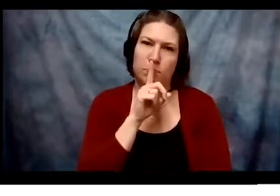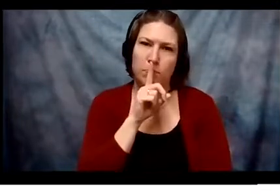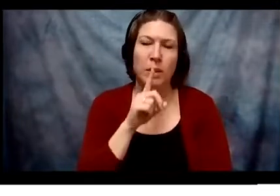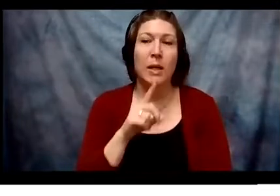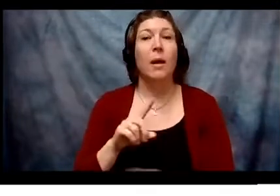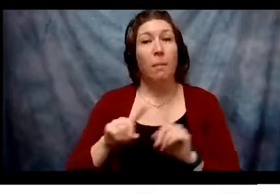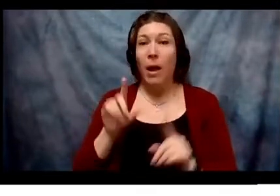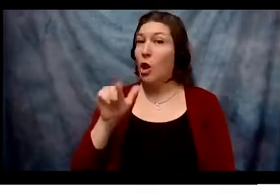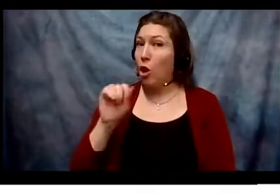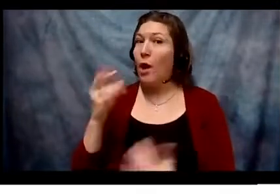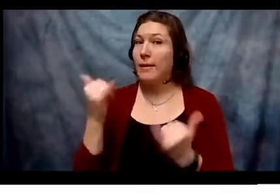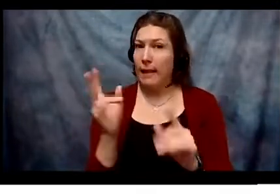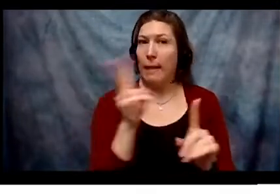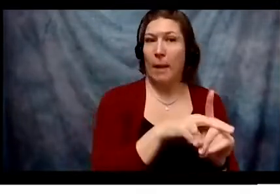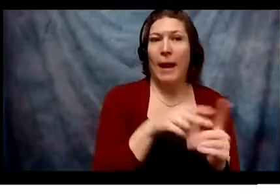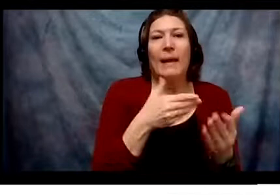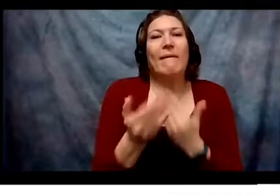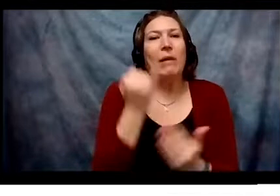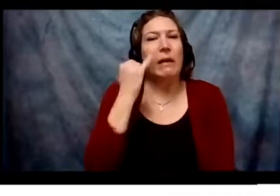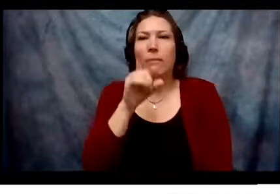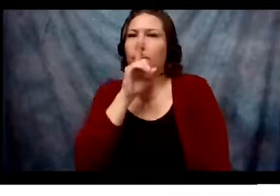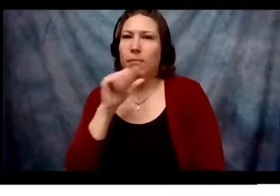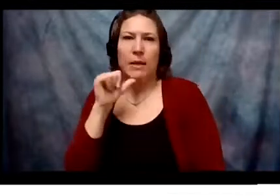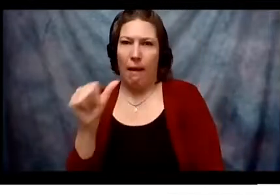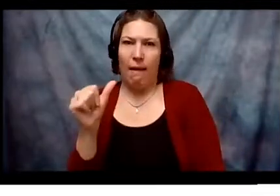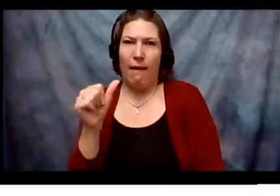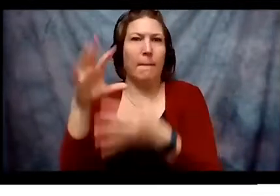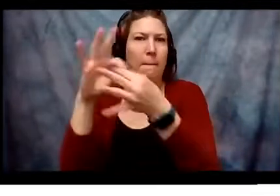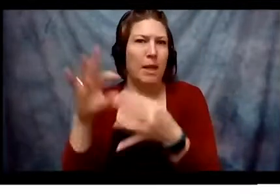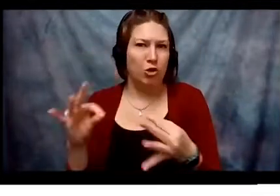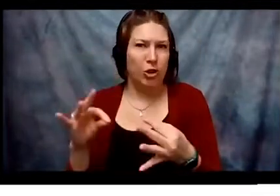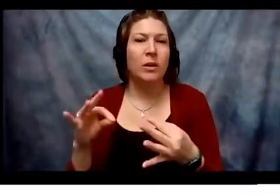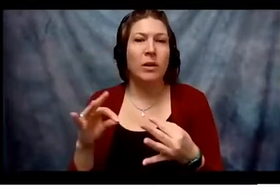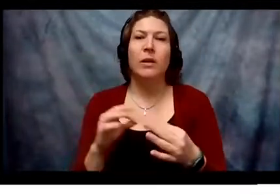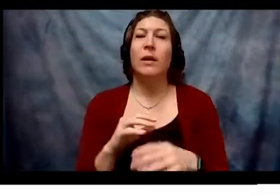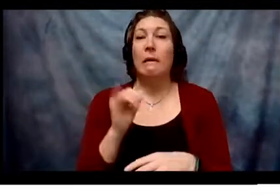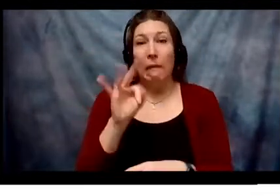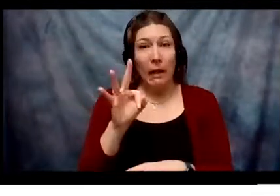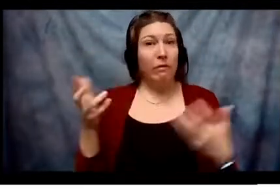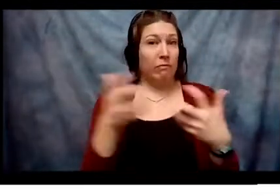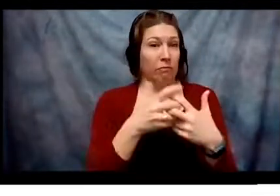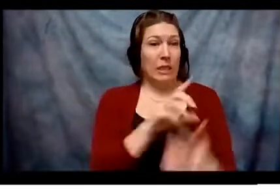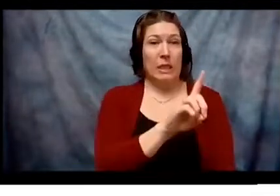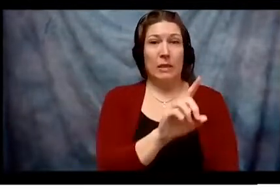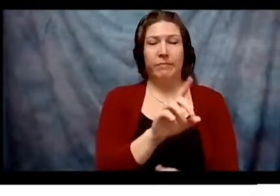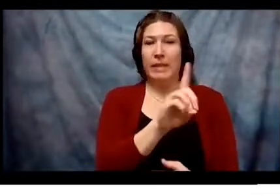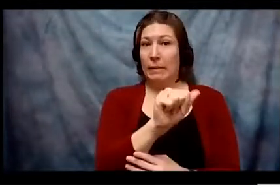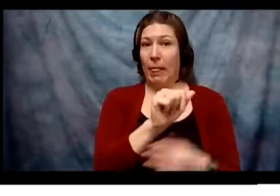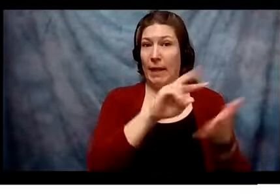But they have to fit in the earlier definition that we shared. Some disabilities are visible and obvious,